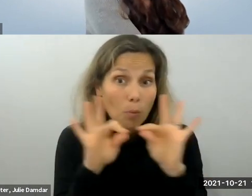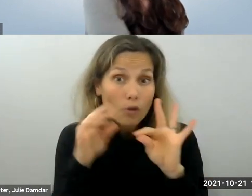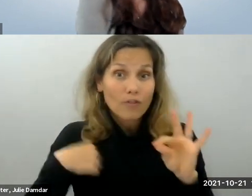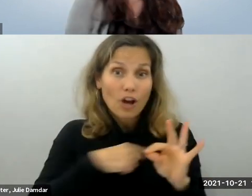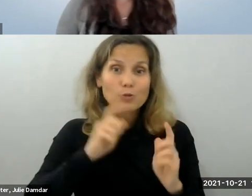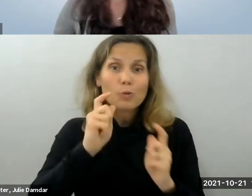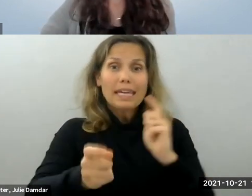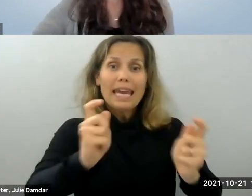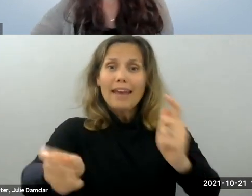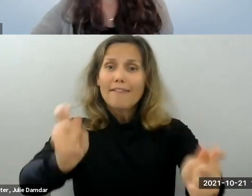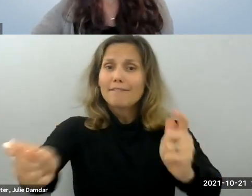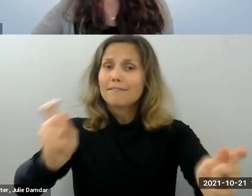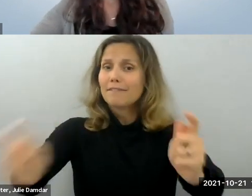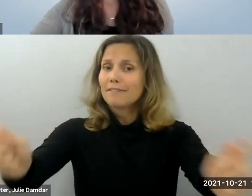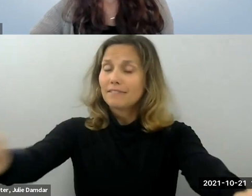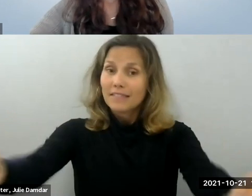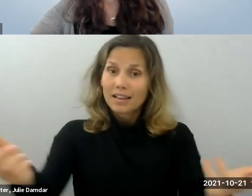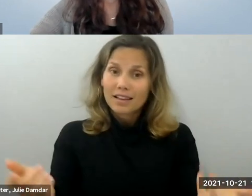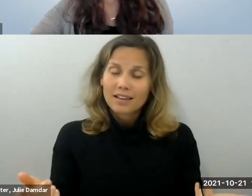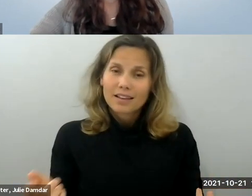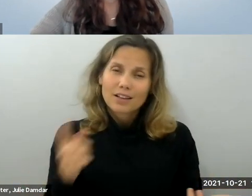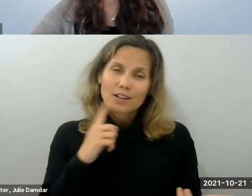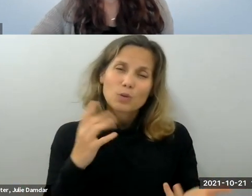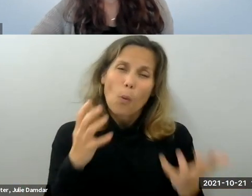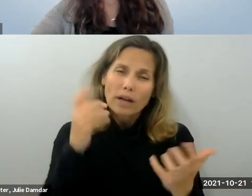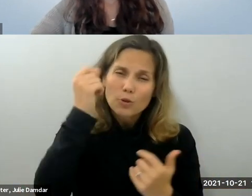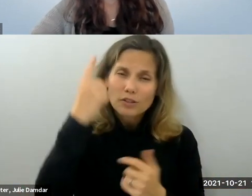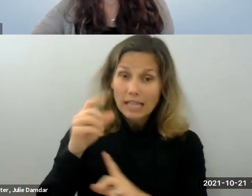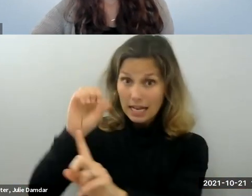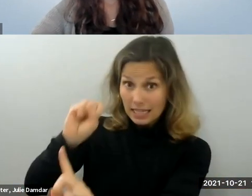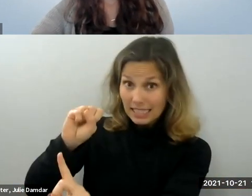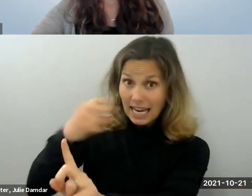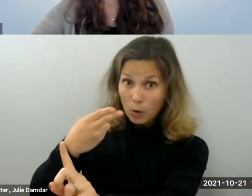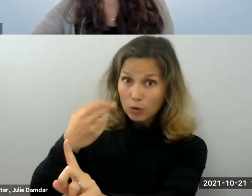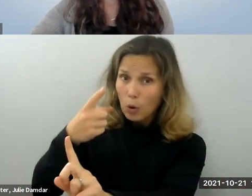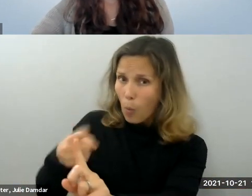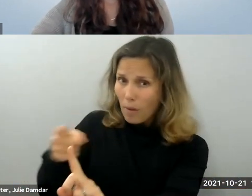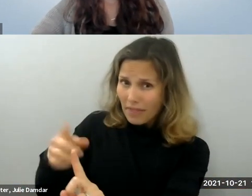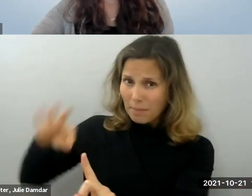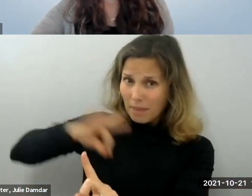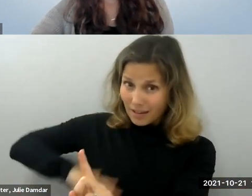Lisa Saldana (she/her/hers): And so I think really wanting to understand what is the stakeholder going to get out of this identifying that link.